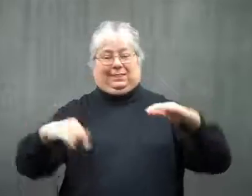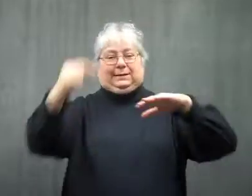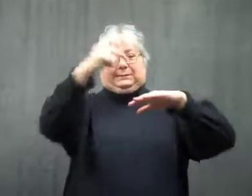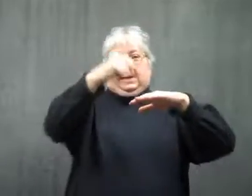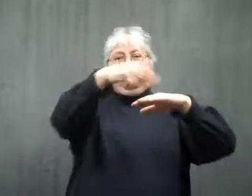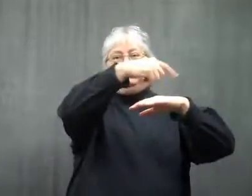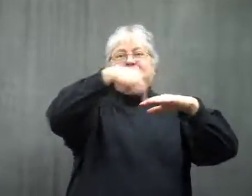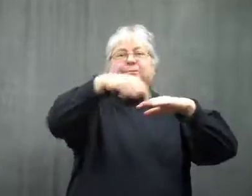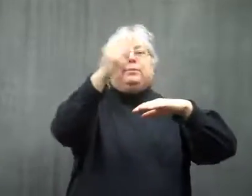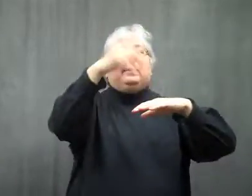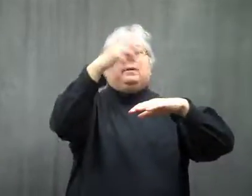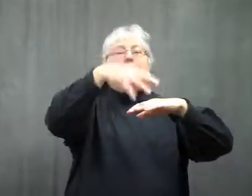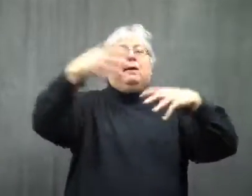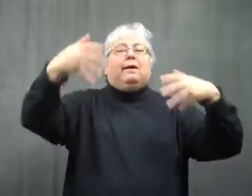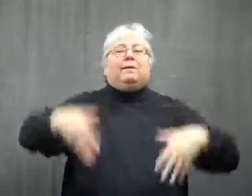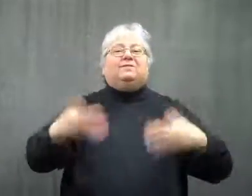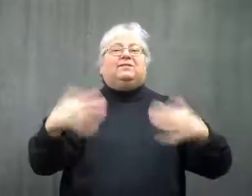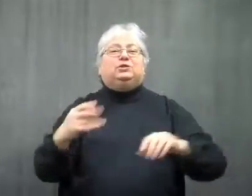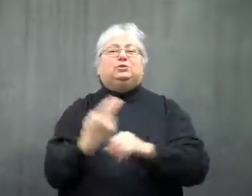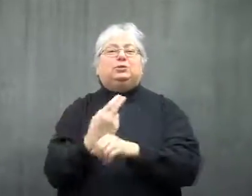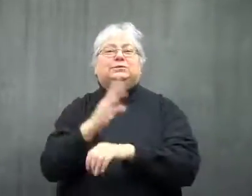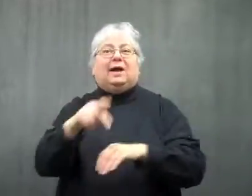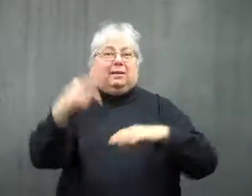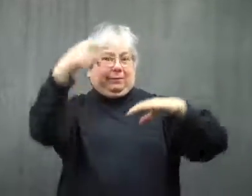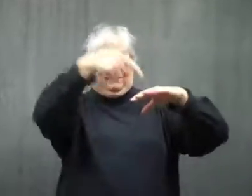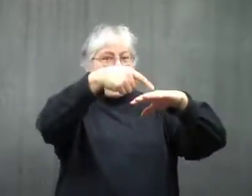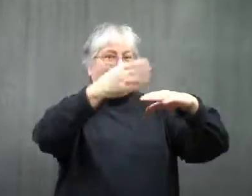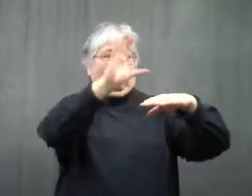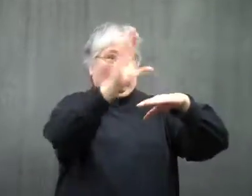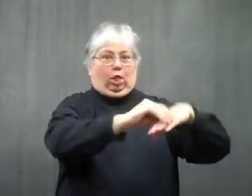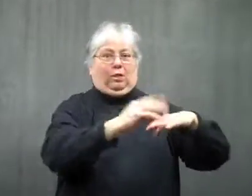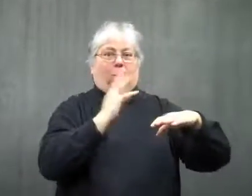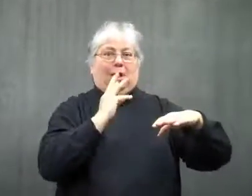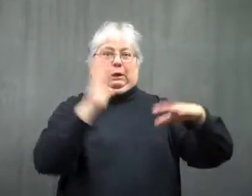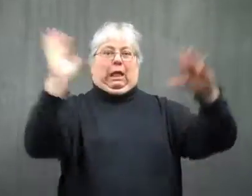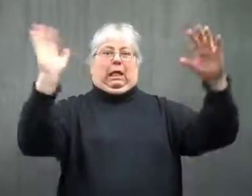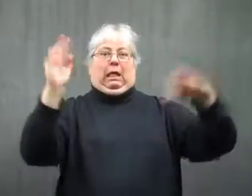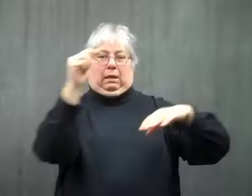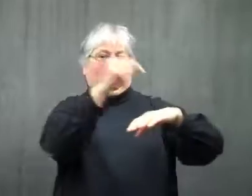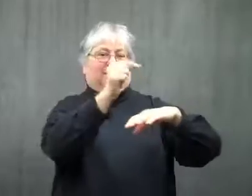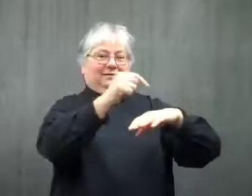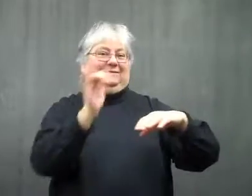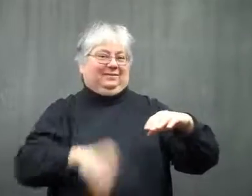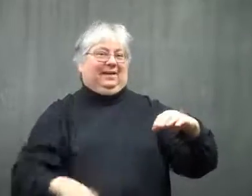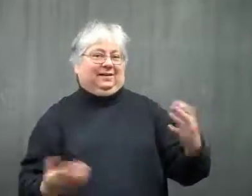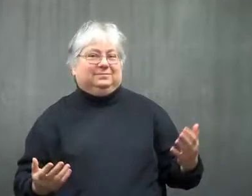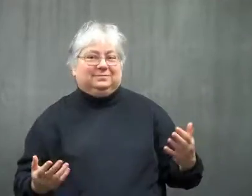the spent fuel pool on top, where the water was running dry.